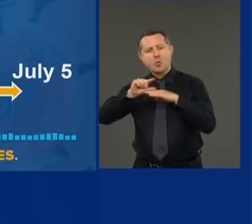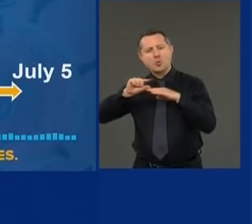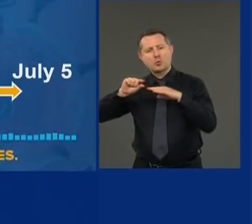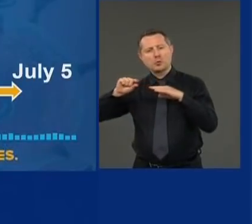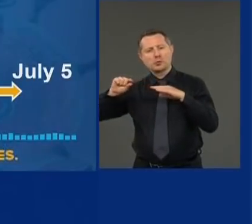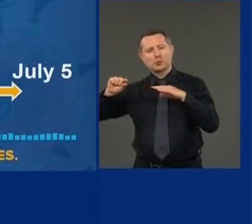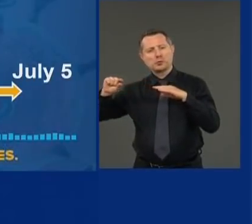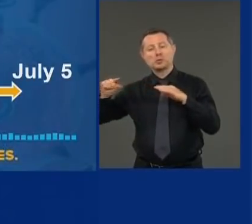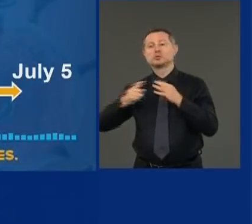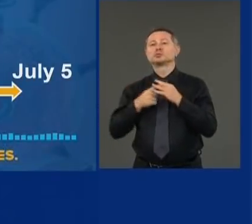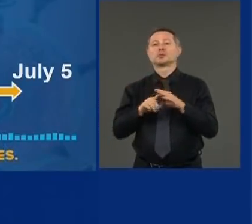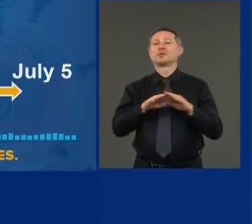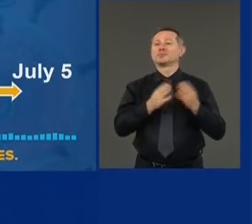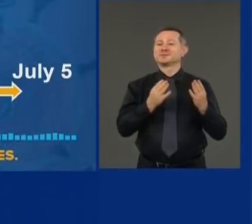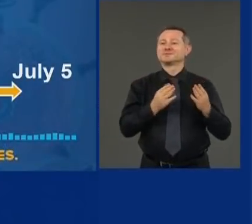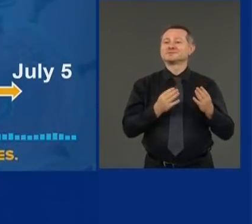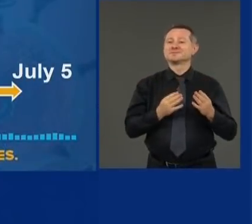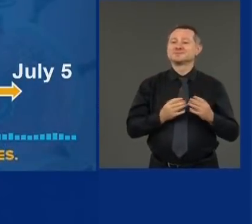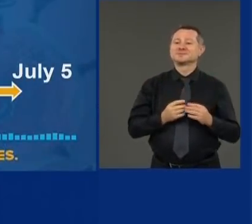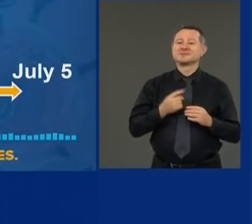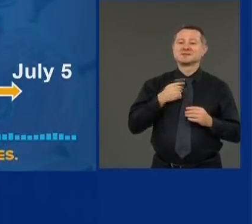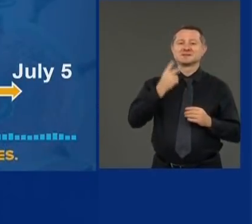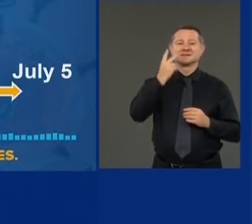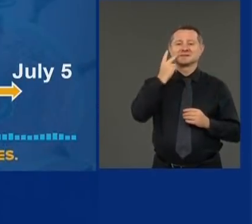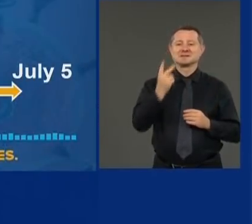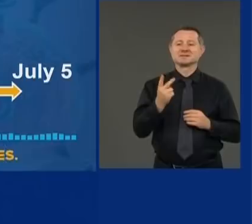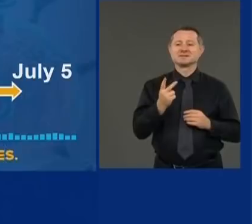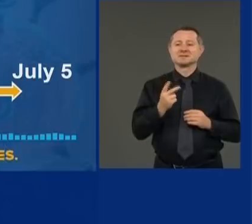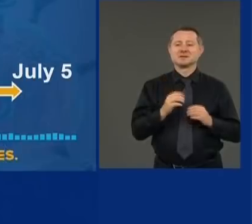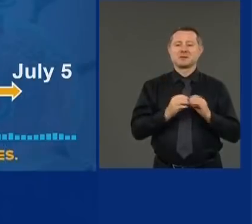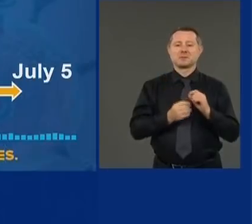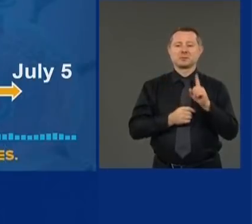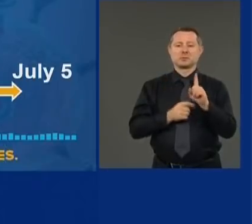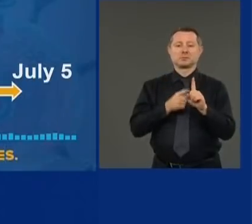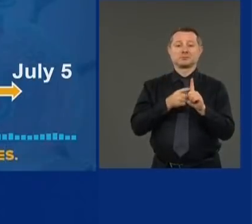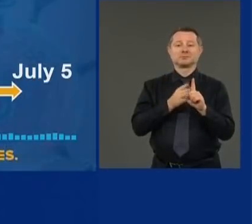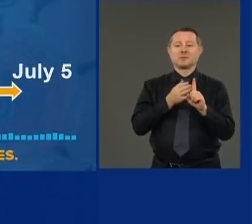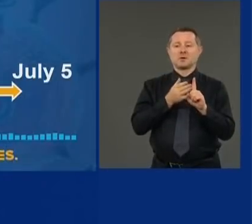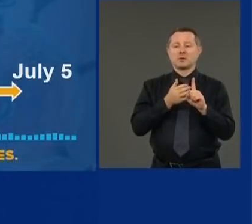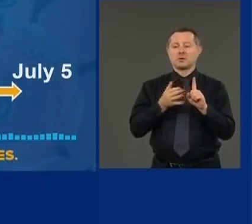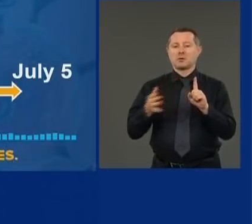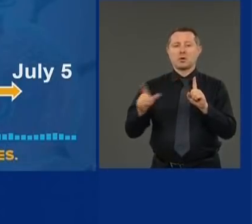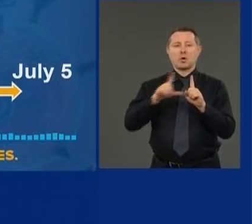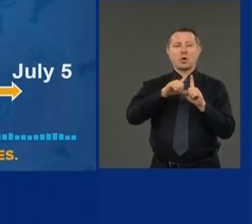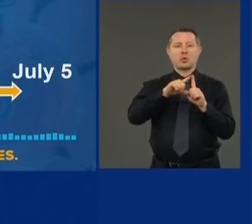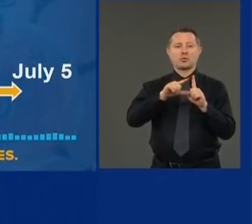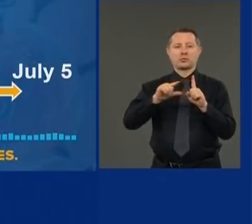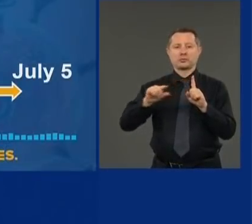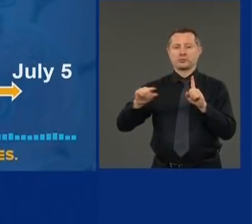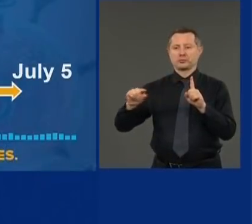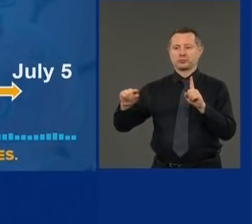REOPENINGS, THE NUMBERS HAVE ACTUALLY DECLINED SINCE WE STARTED REOPENING. OKAY?